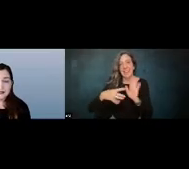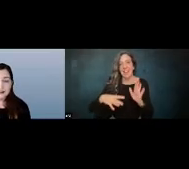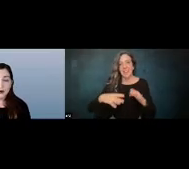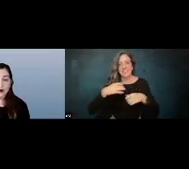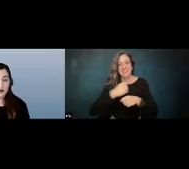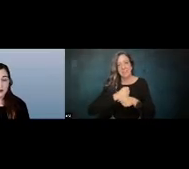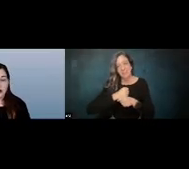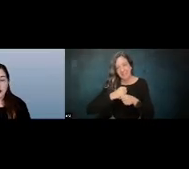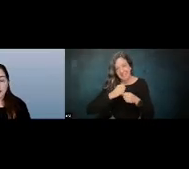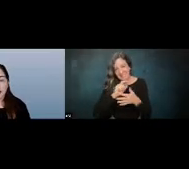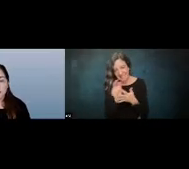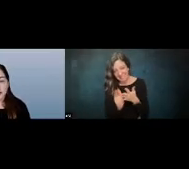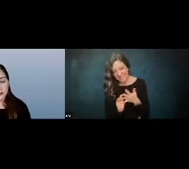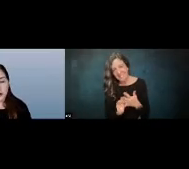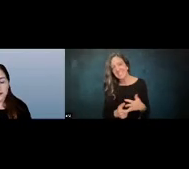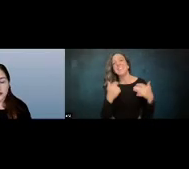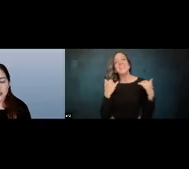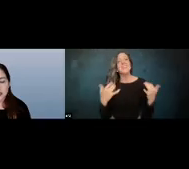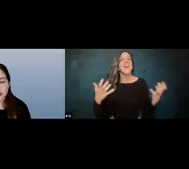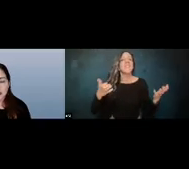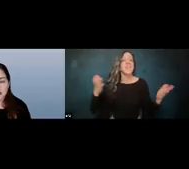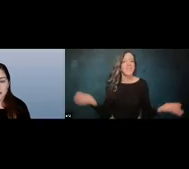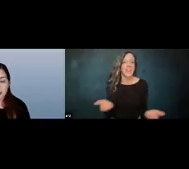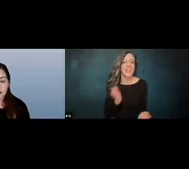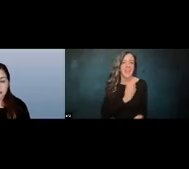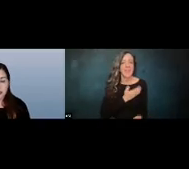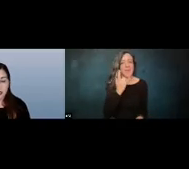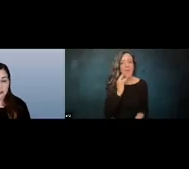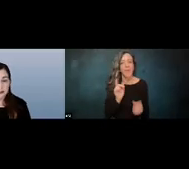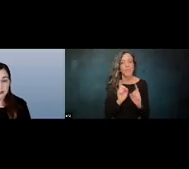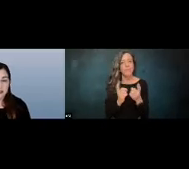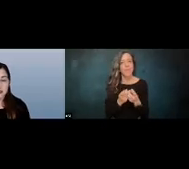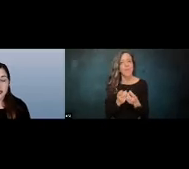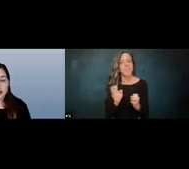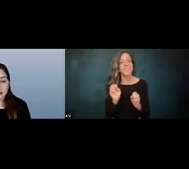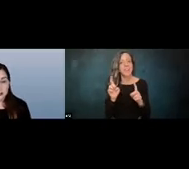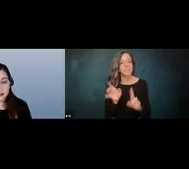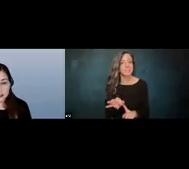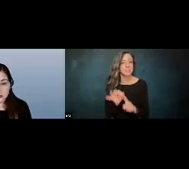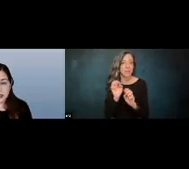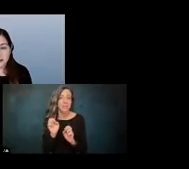I'd like to now welcome our California Department of Education special education division associate